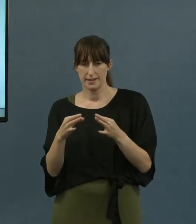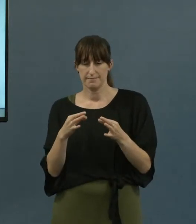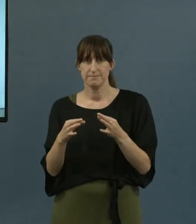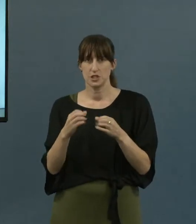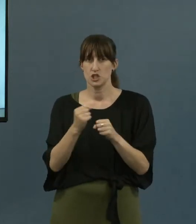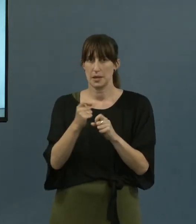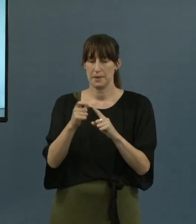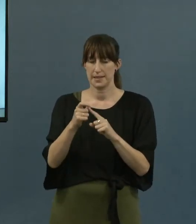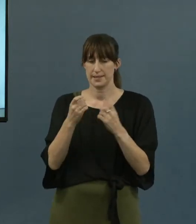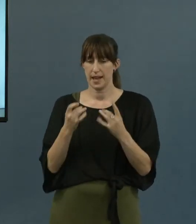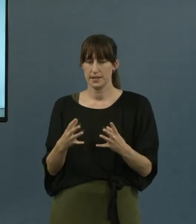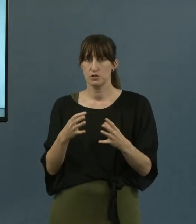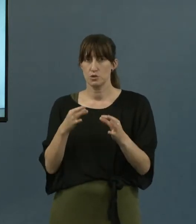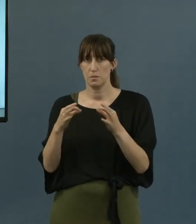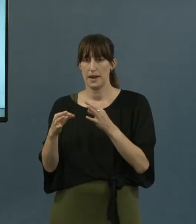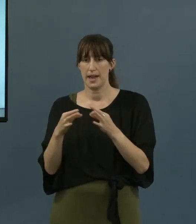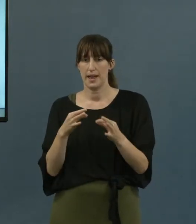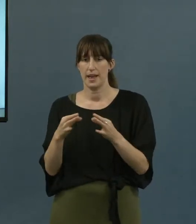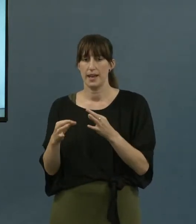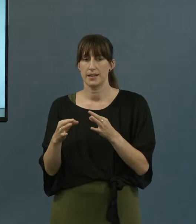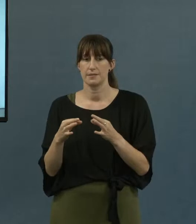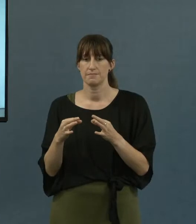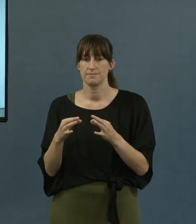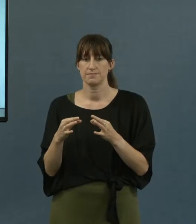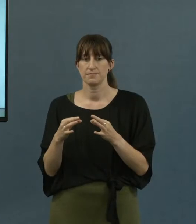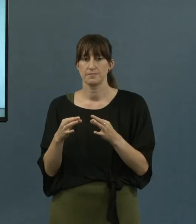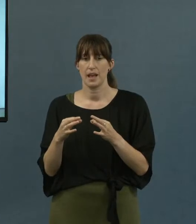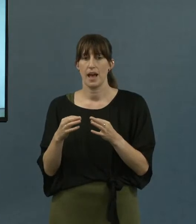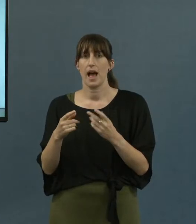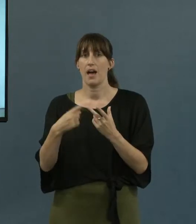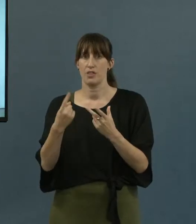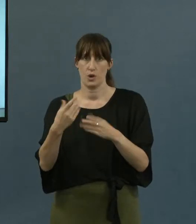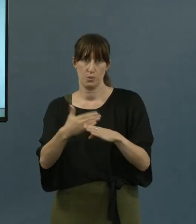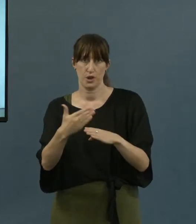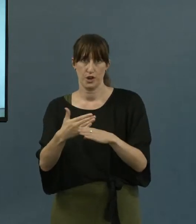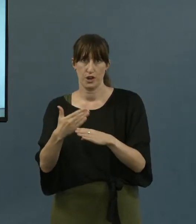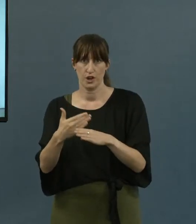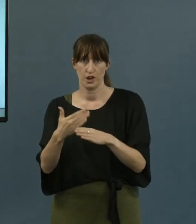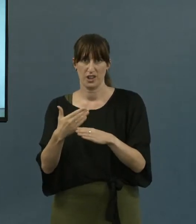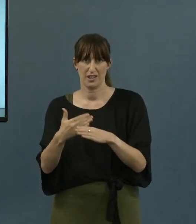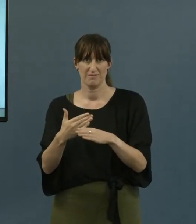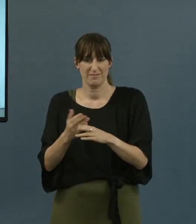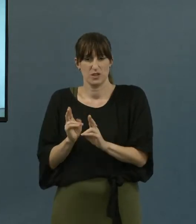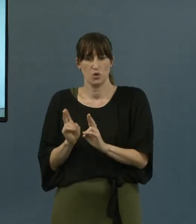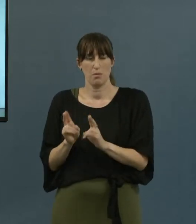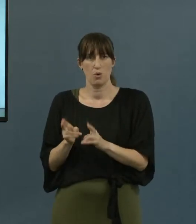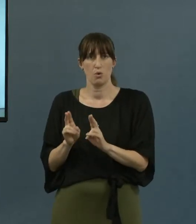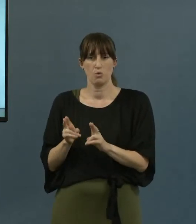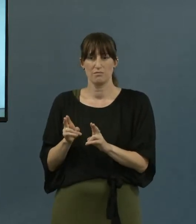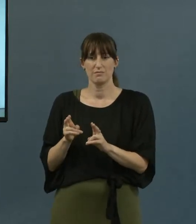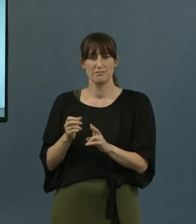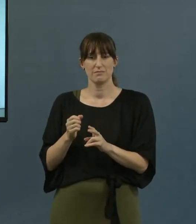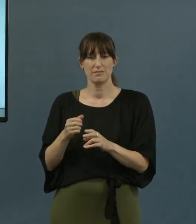planning, of how we can start doing the valuable work that